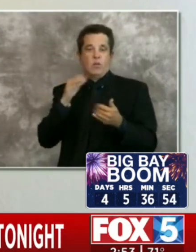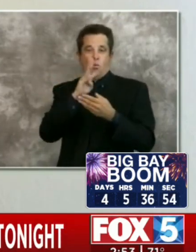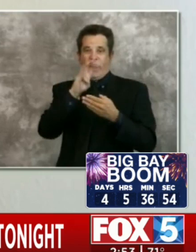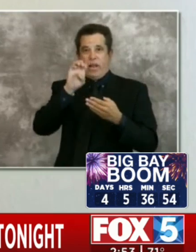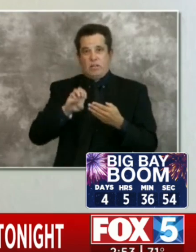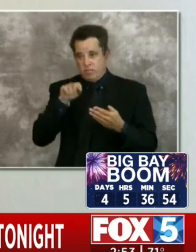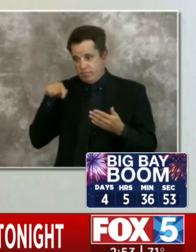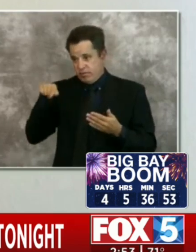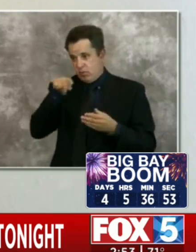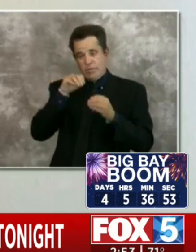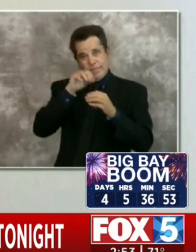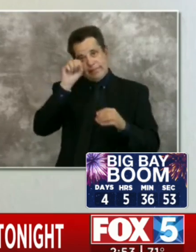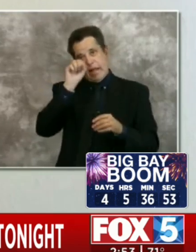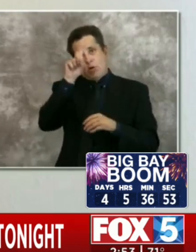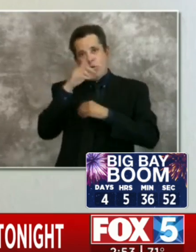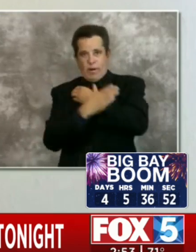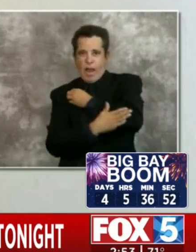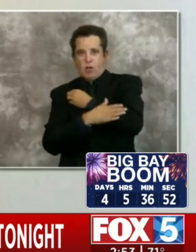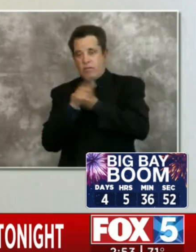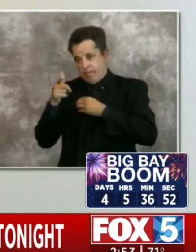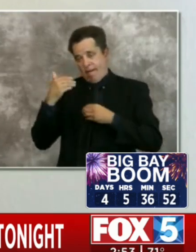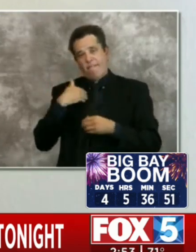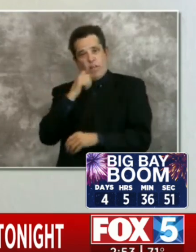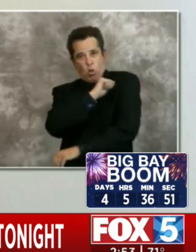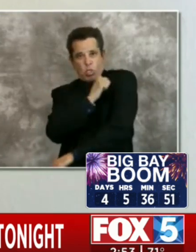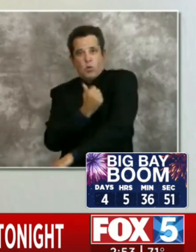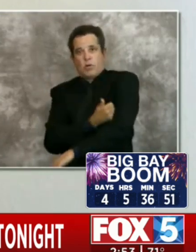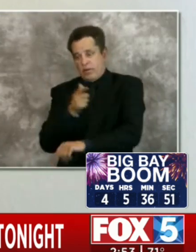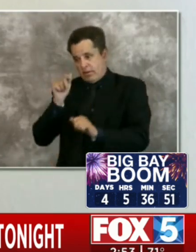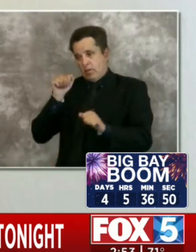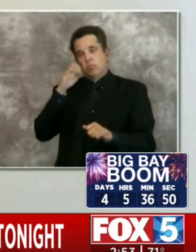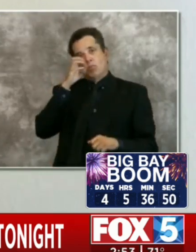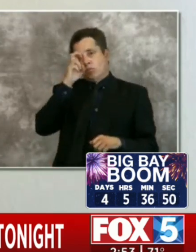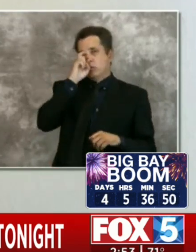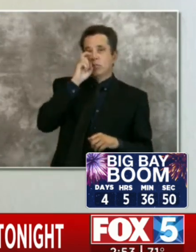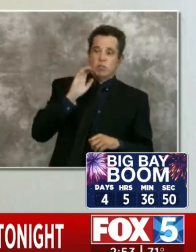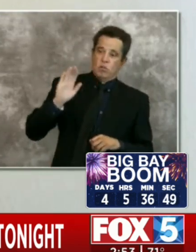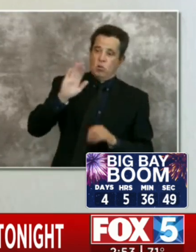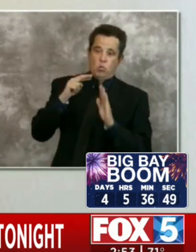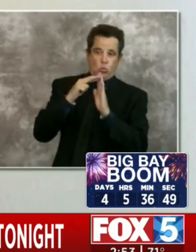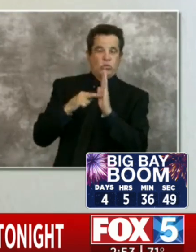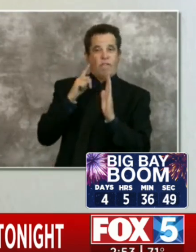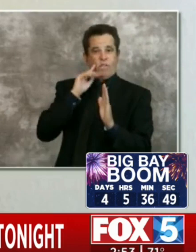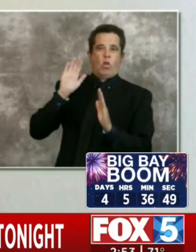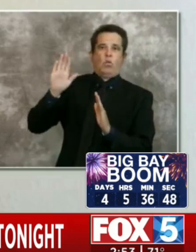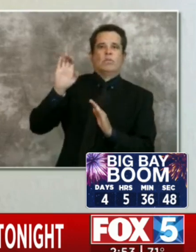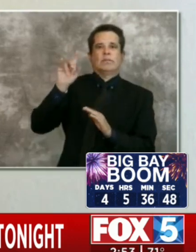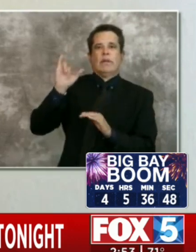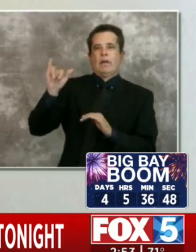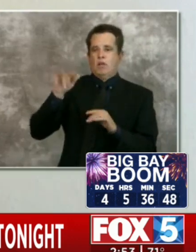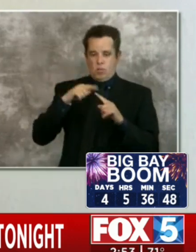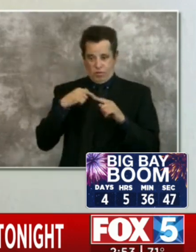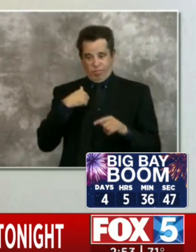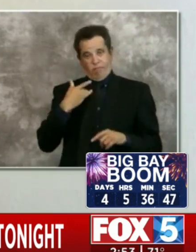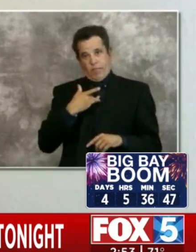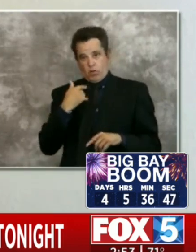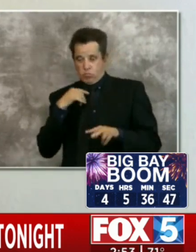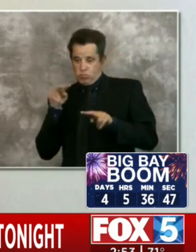MAINTAIN ORDER AT THEIR BEACHES. THROUGHOUT THE HOLIDAY WEEK. EACH JURISDICTION IN SAN DIEGO COUNTY COURTS HAVE THE